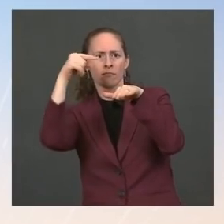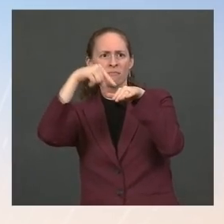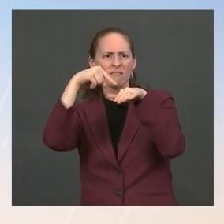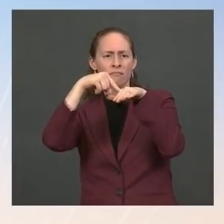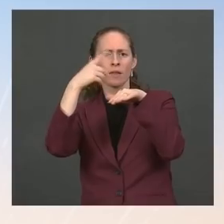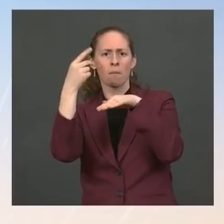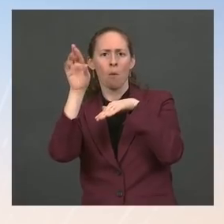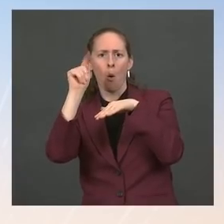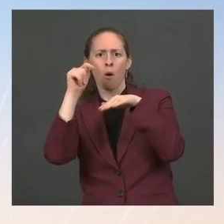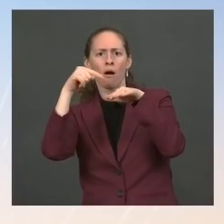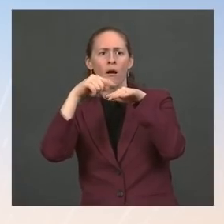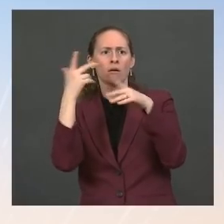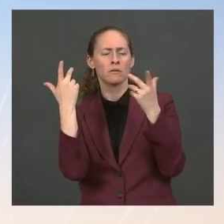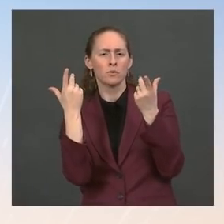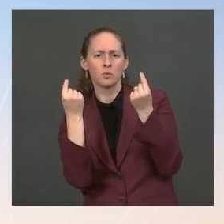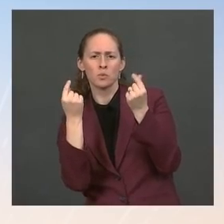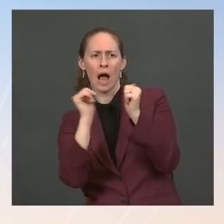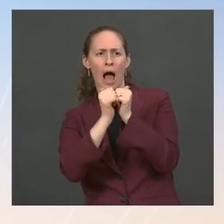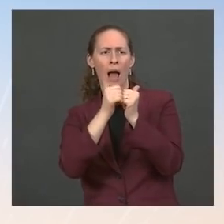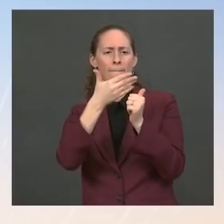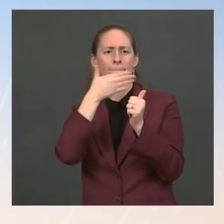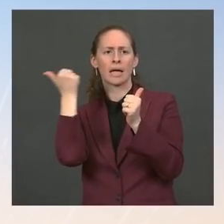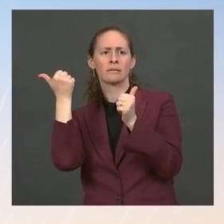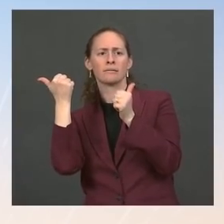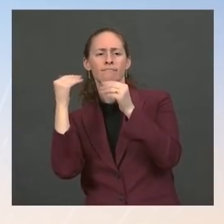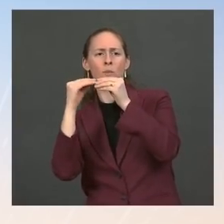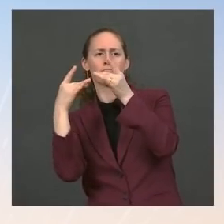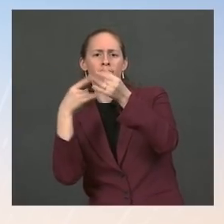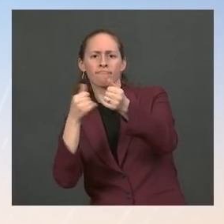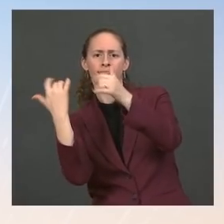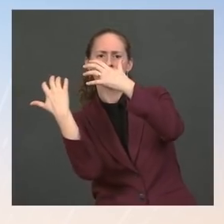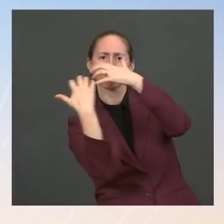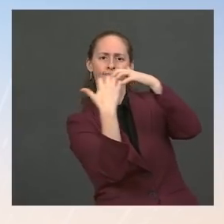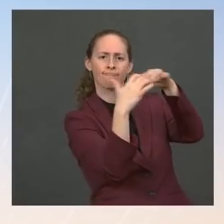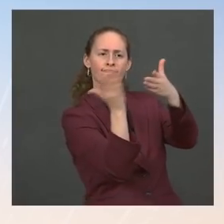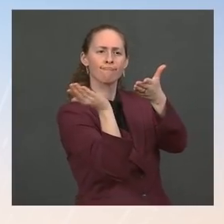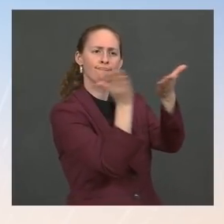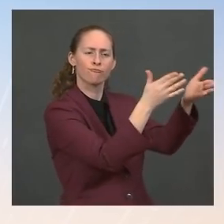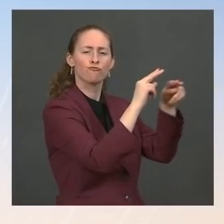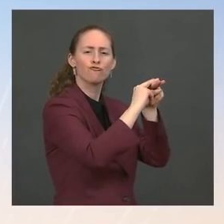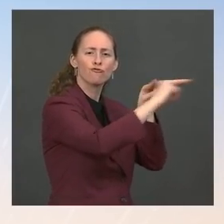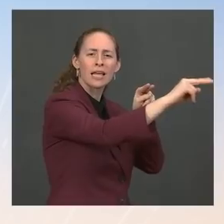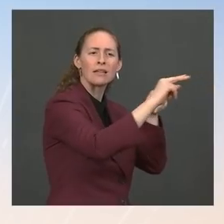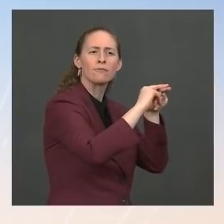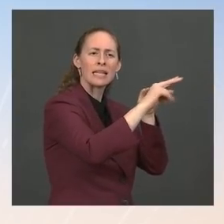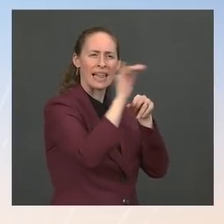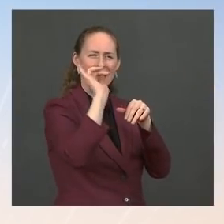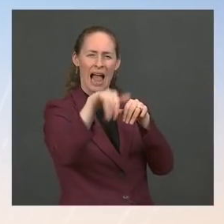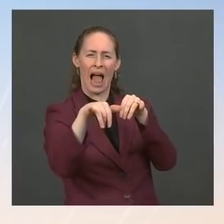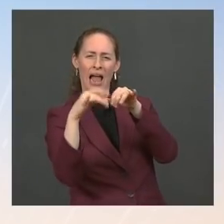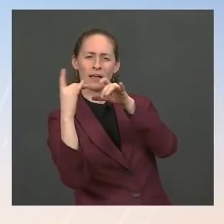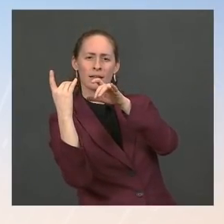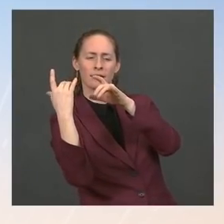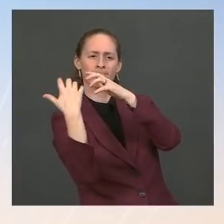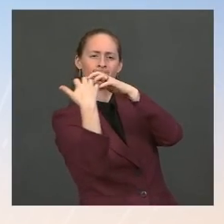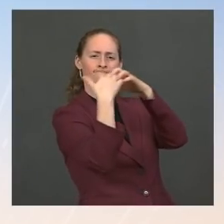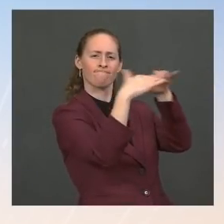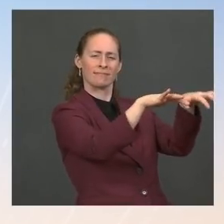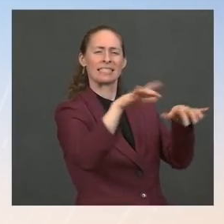and where goods are moved. So, we announced -- I think it was last week or earlier this week; it's all running together -- that within 45 days